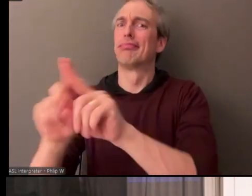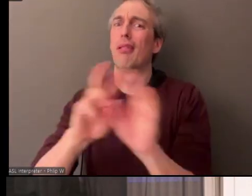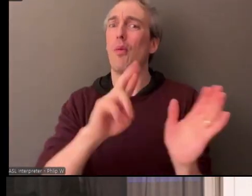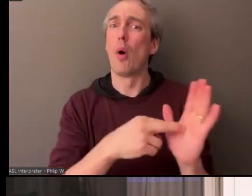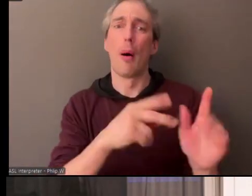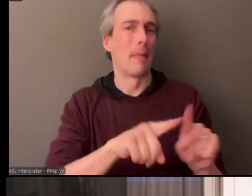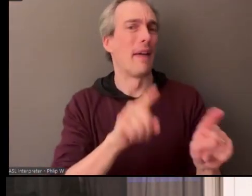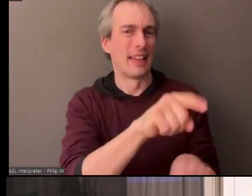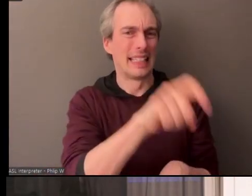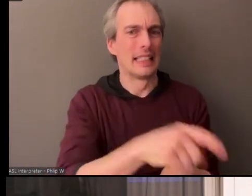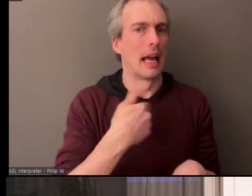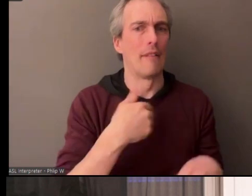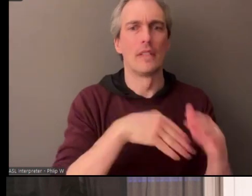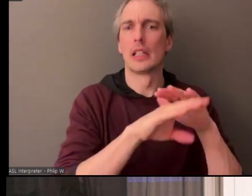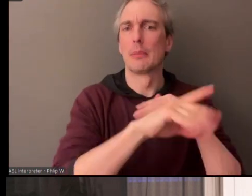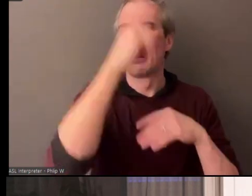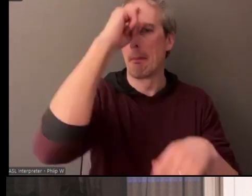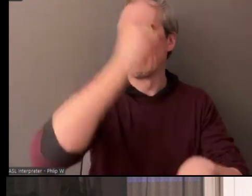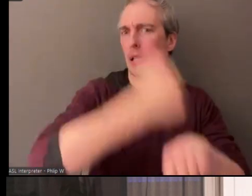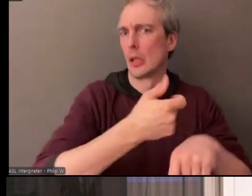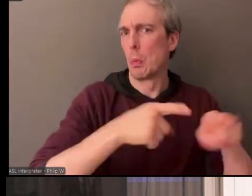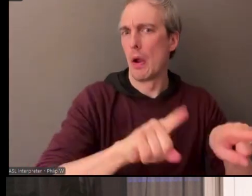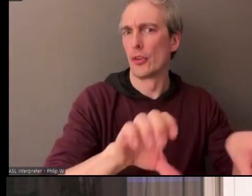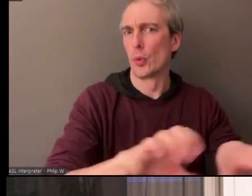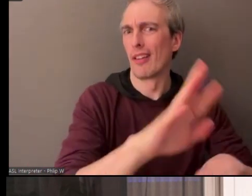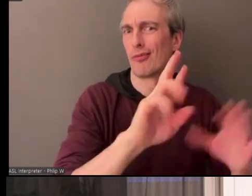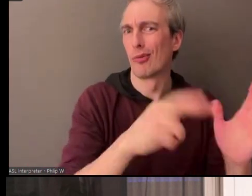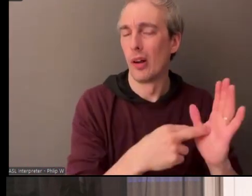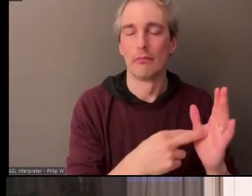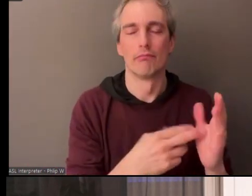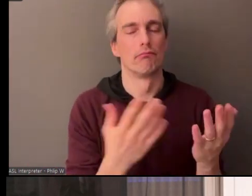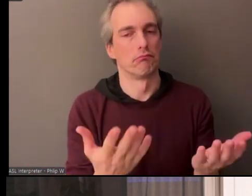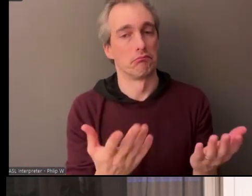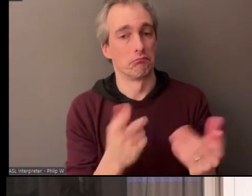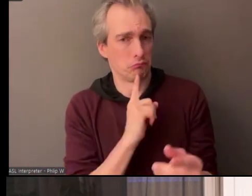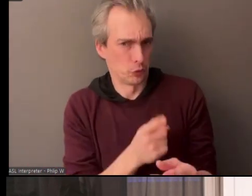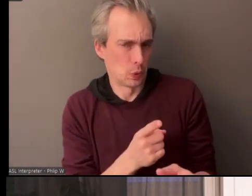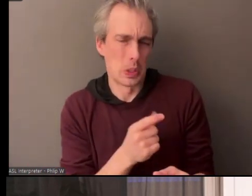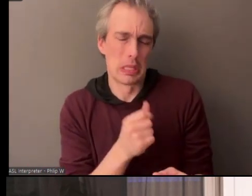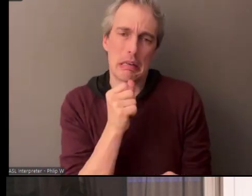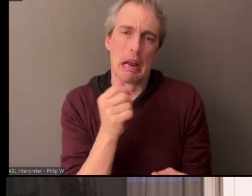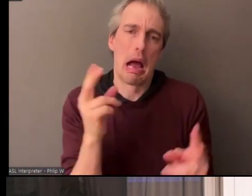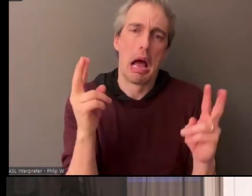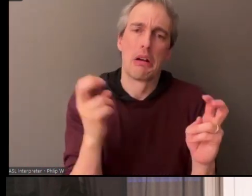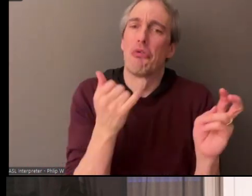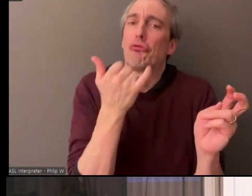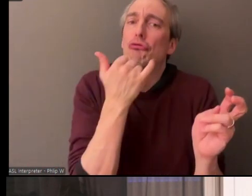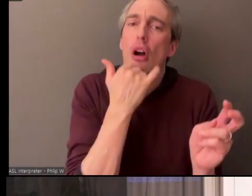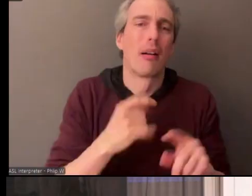And that's true. That's not wrong. And I've probably said this too. But it's not helpful, because I can't measure mindset.